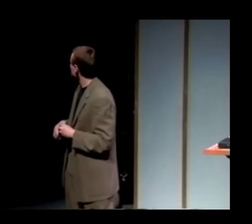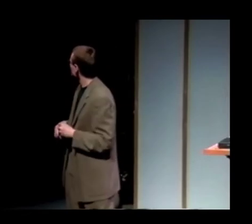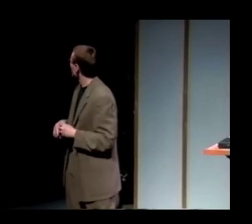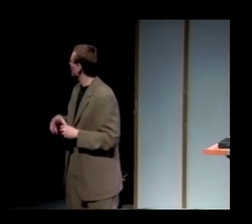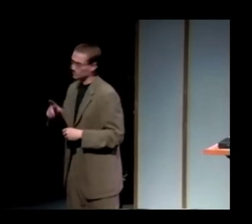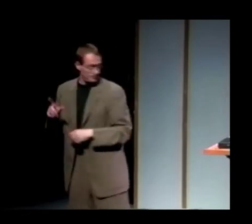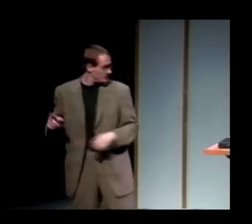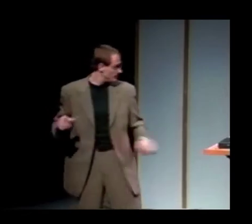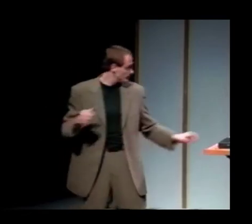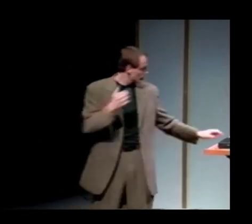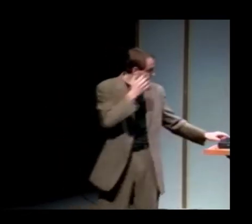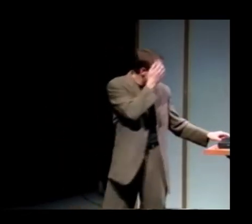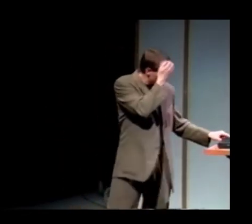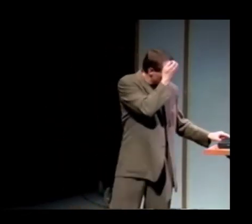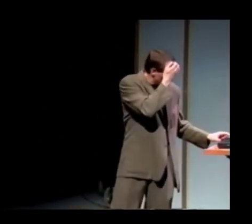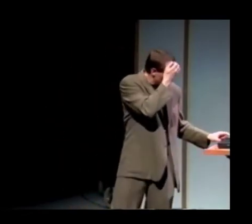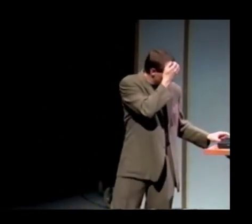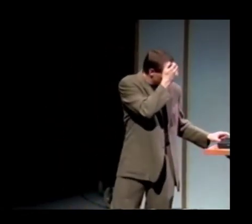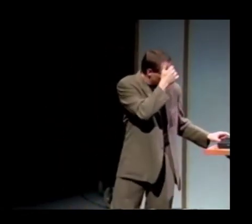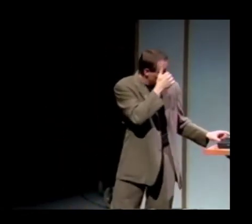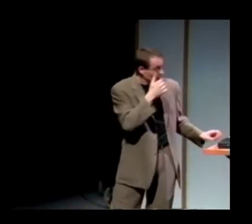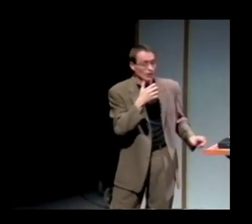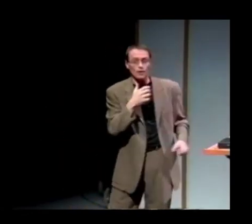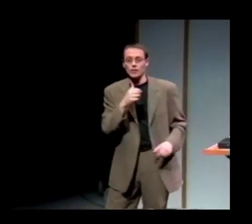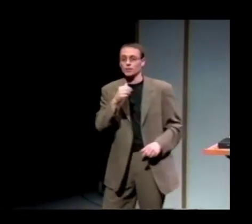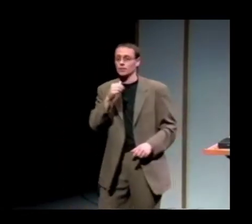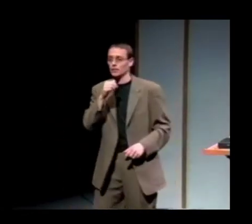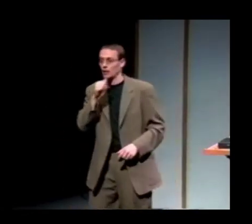AND THAT IS IN ASL RHYME, TOO.